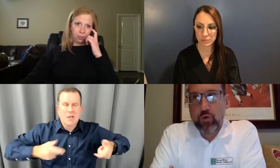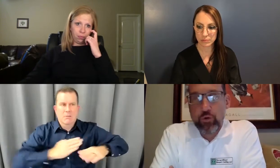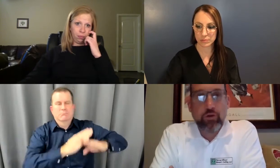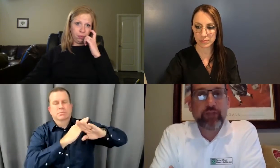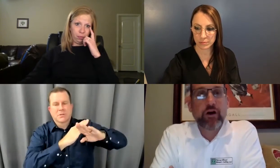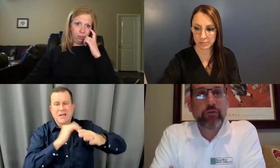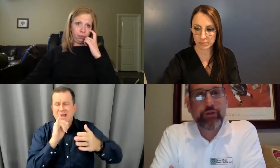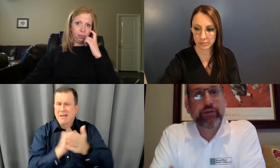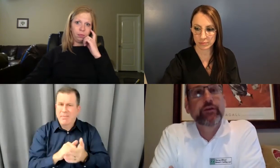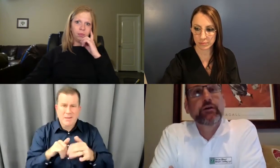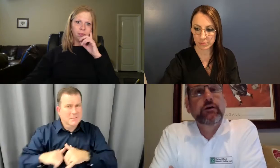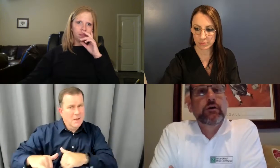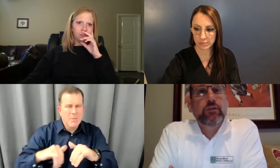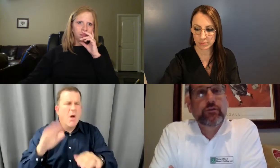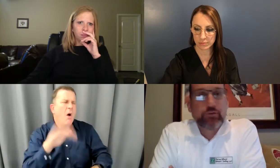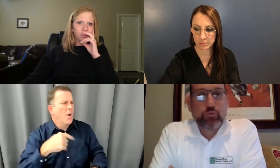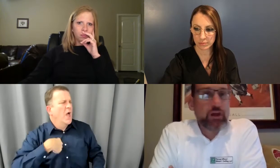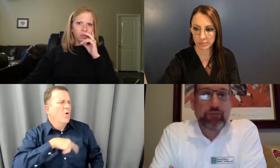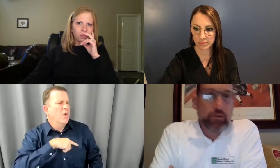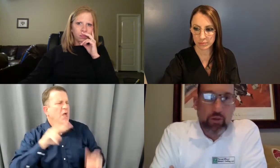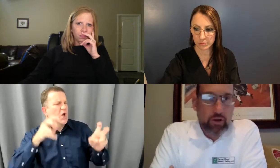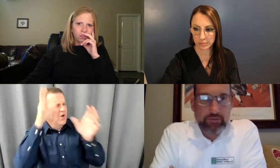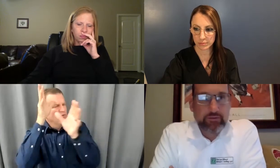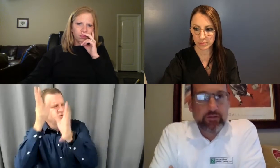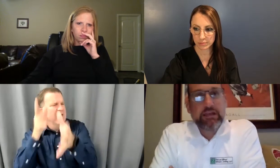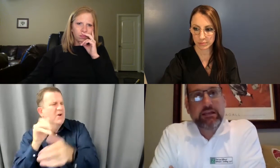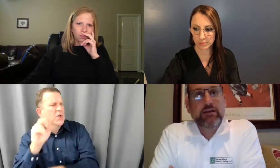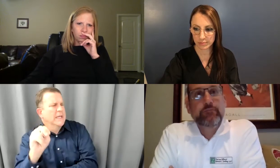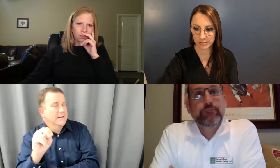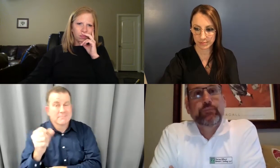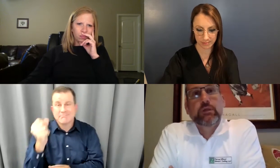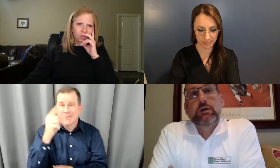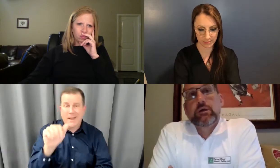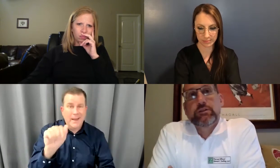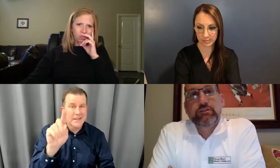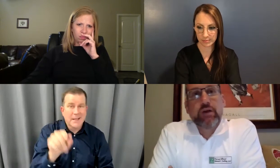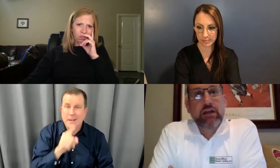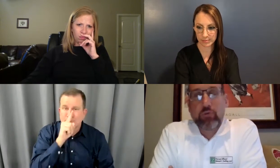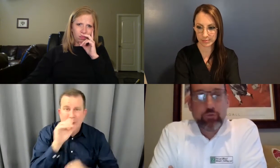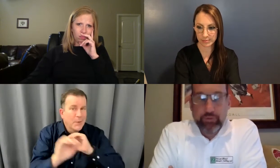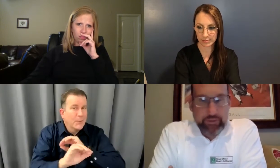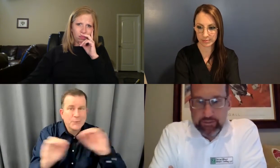oh, we're grandfathered in. There's no grandfather clause in the ADA. It doesn't matter how old the building is,